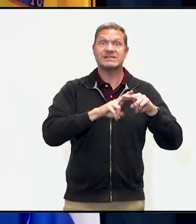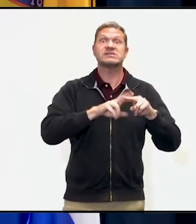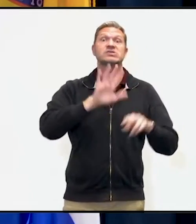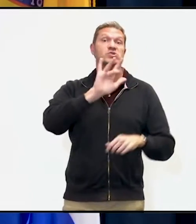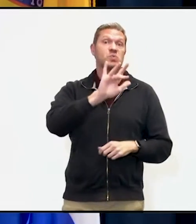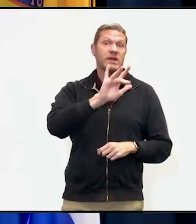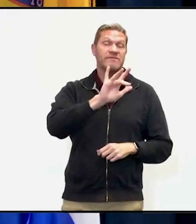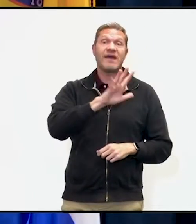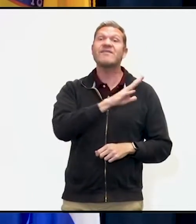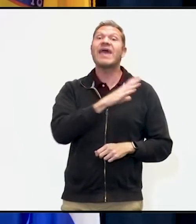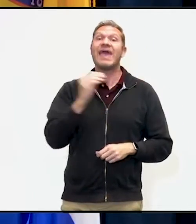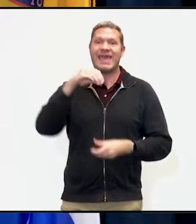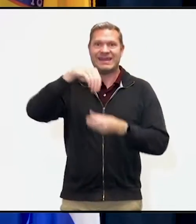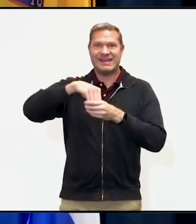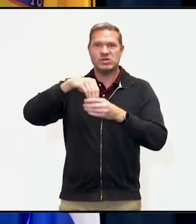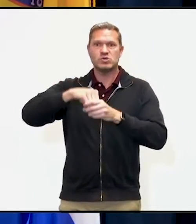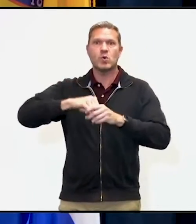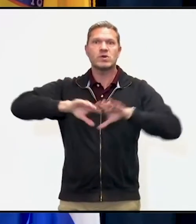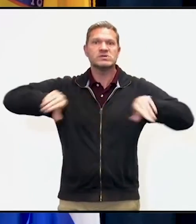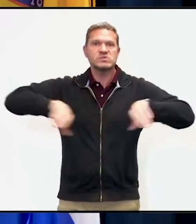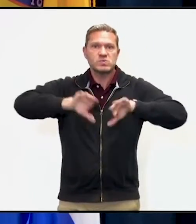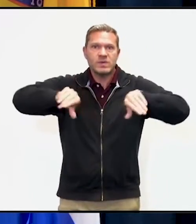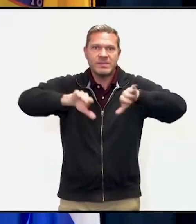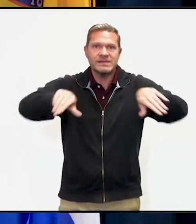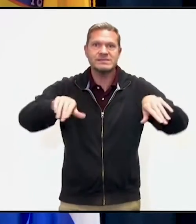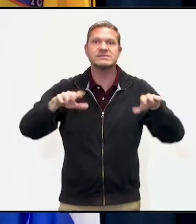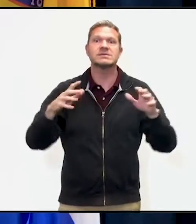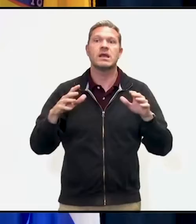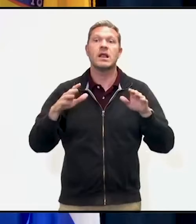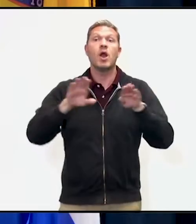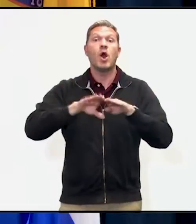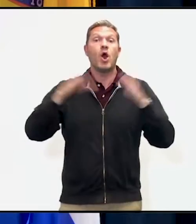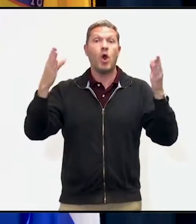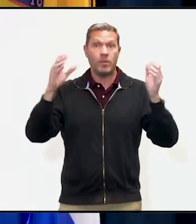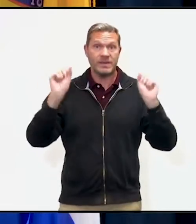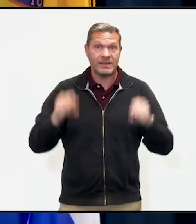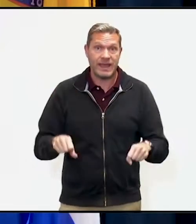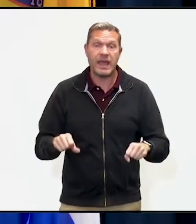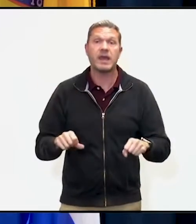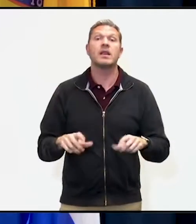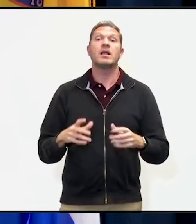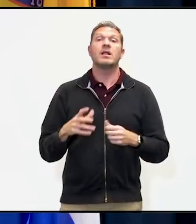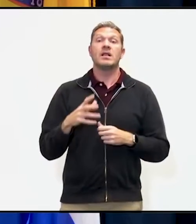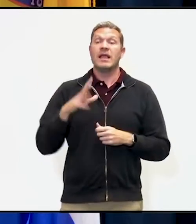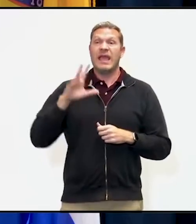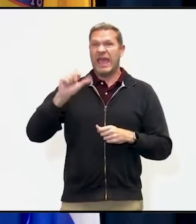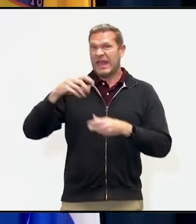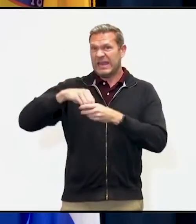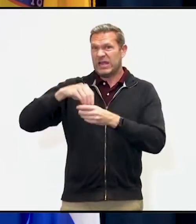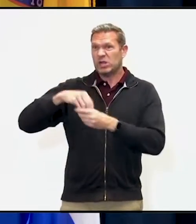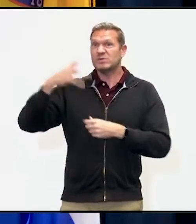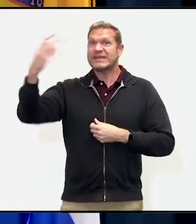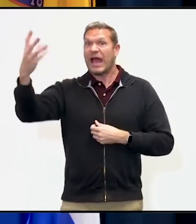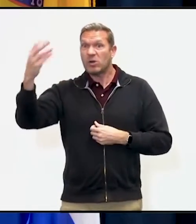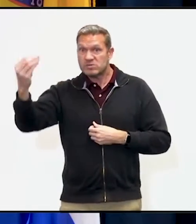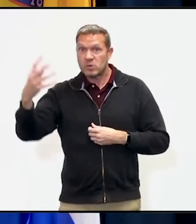This includes hot tubs and saunas and steam, I'm sorry, this includes some outdoor swimming operations as well.